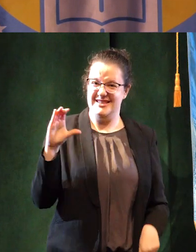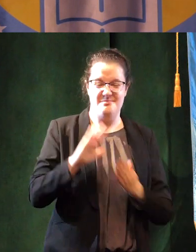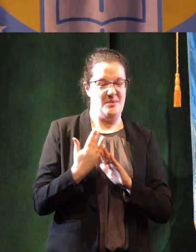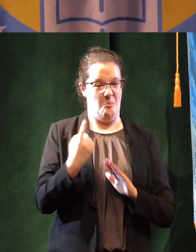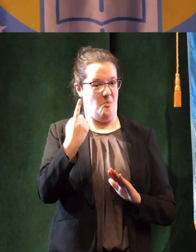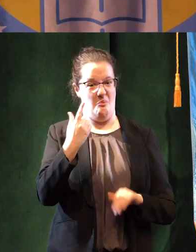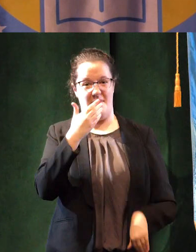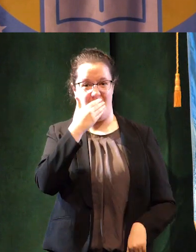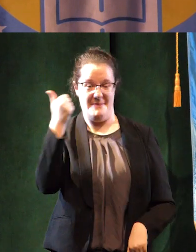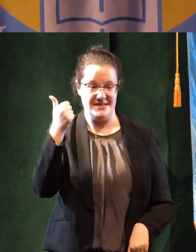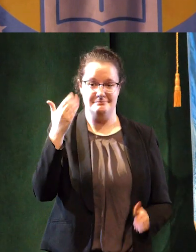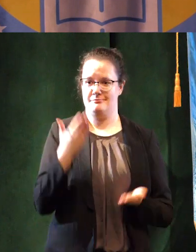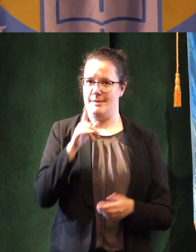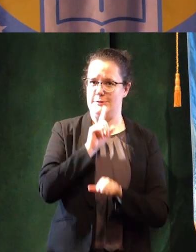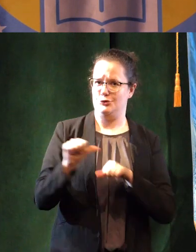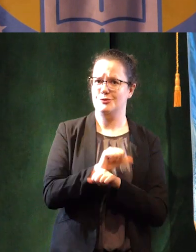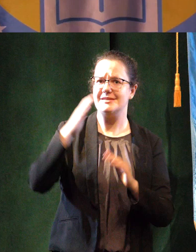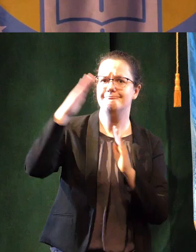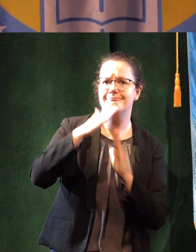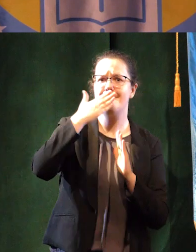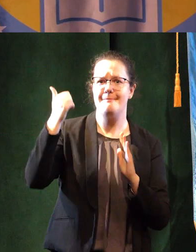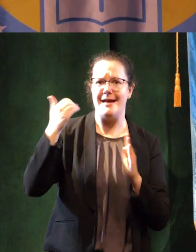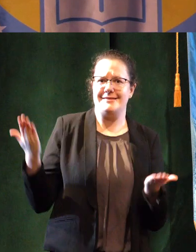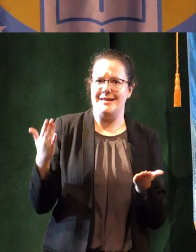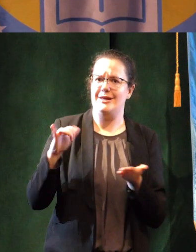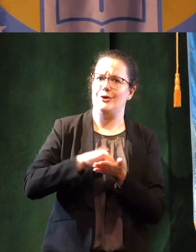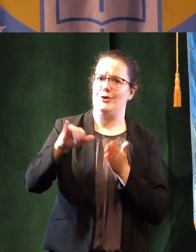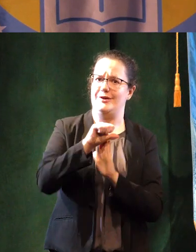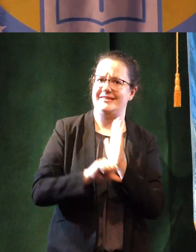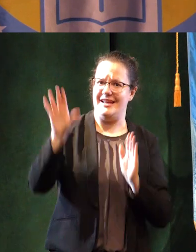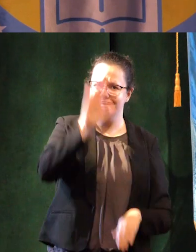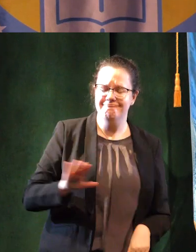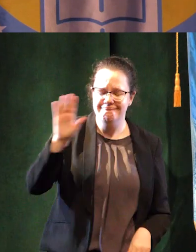the best the community colleges here in New York State it's important to